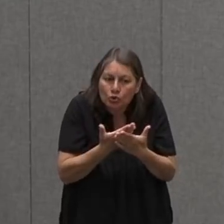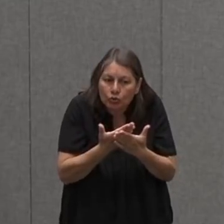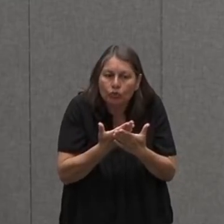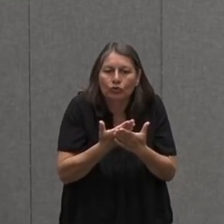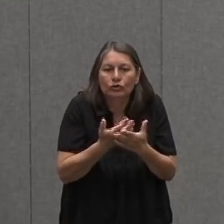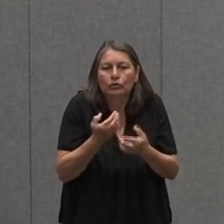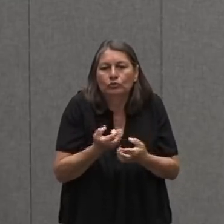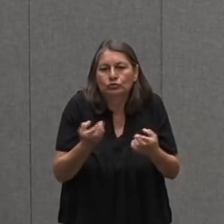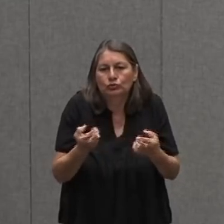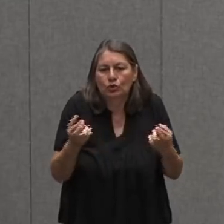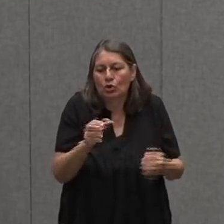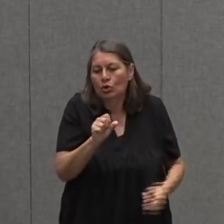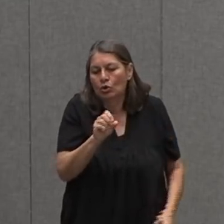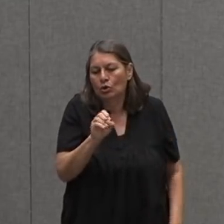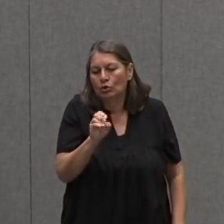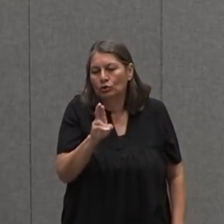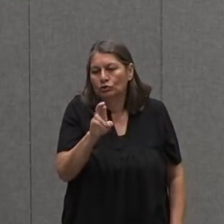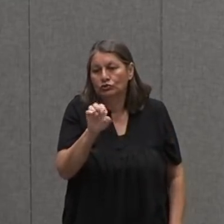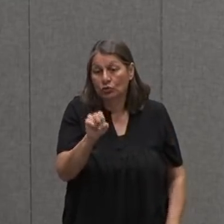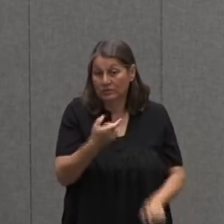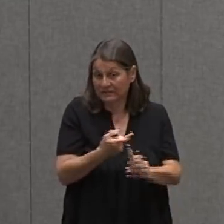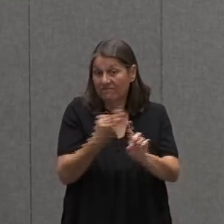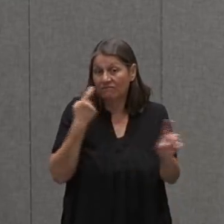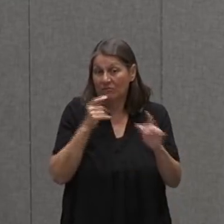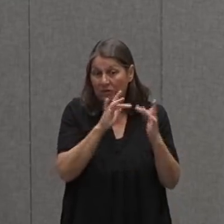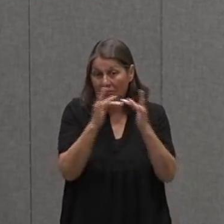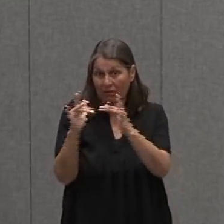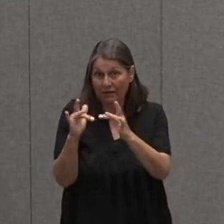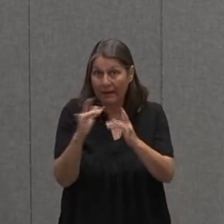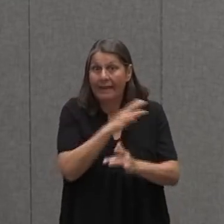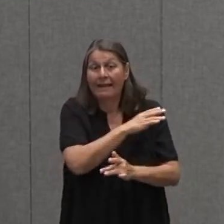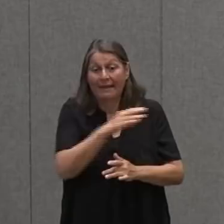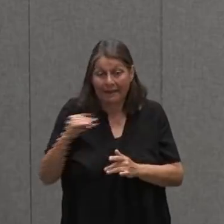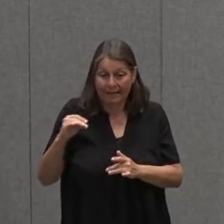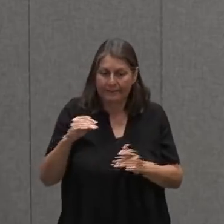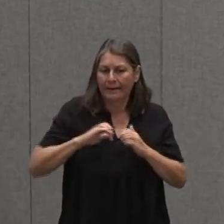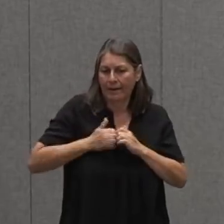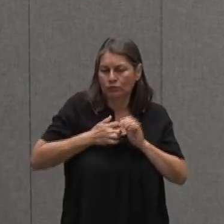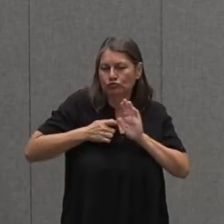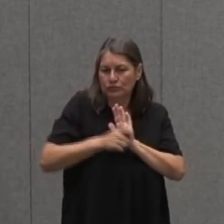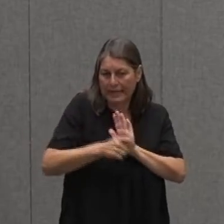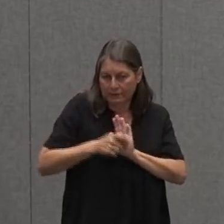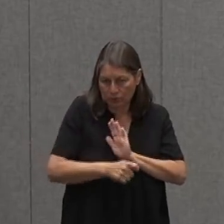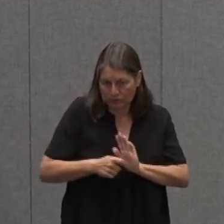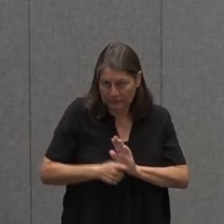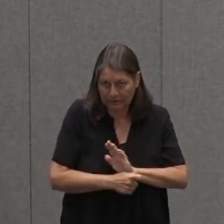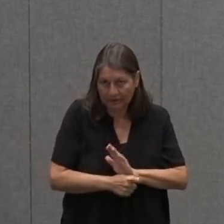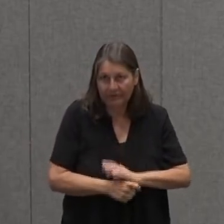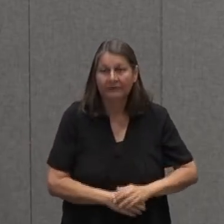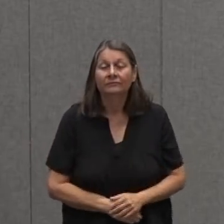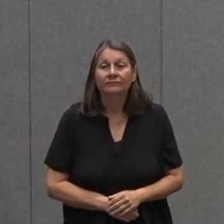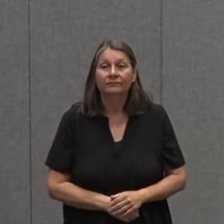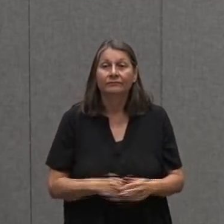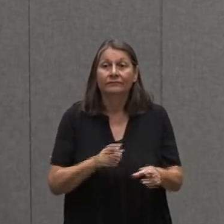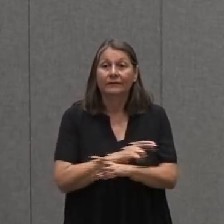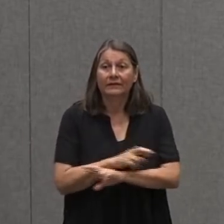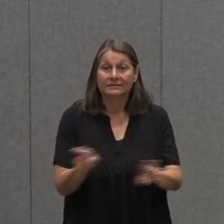And we're going to talk about taking notes. So let's get ready to do that. Hopefully you have your journal out.